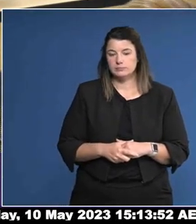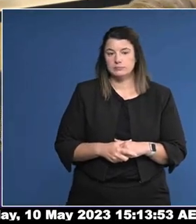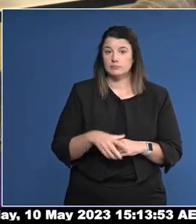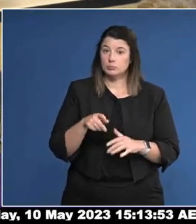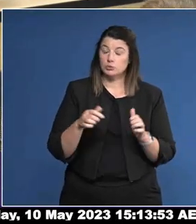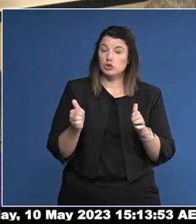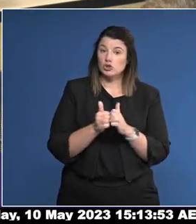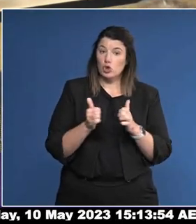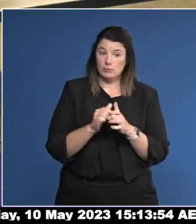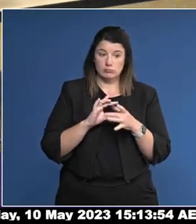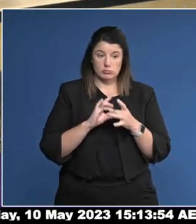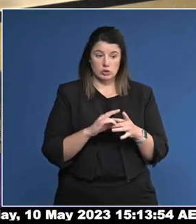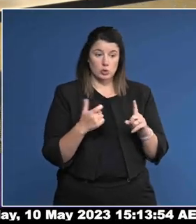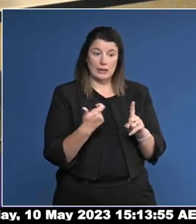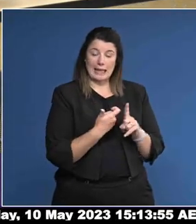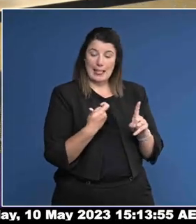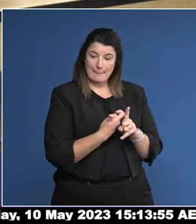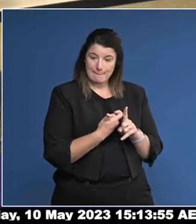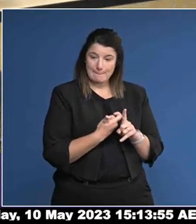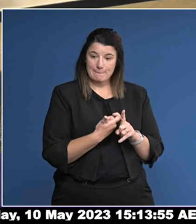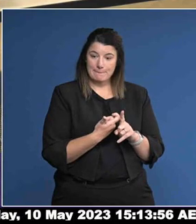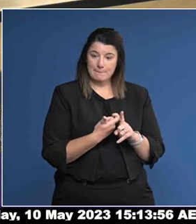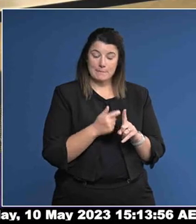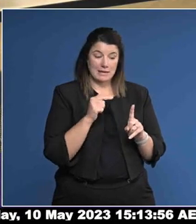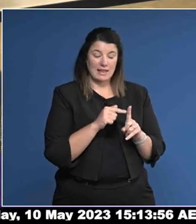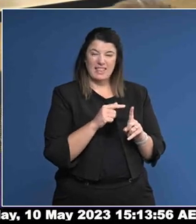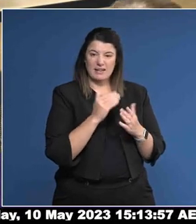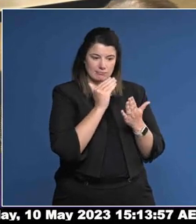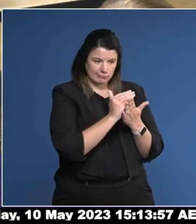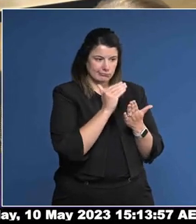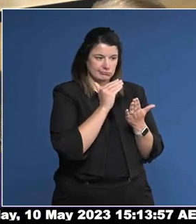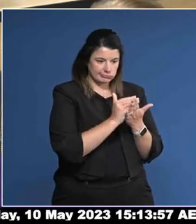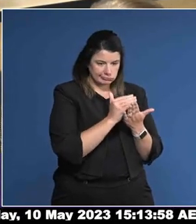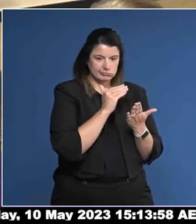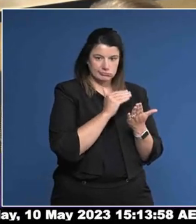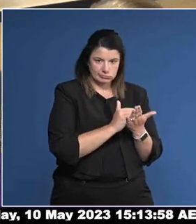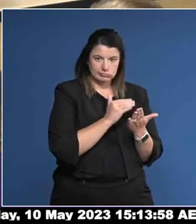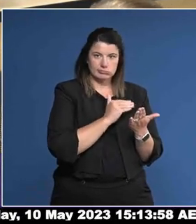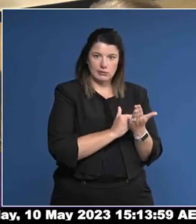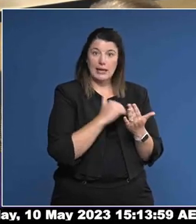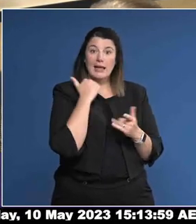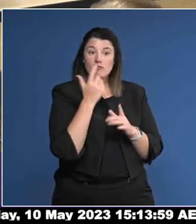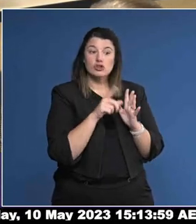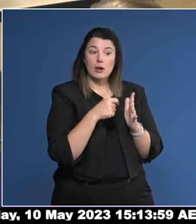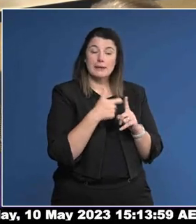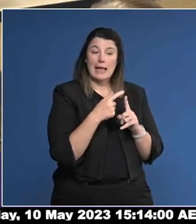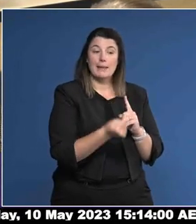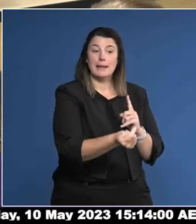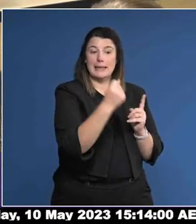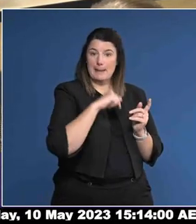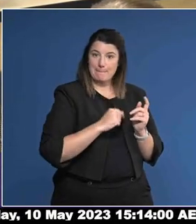Kaleb, and it documents each of the attendances at the hospital for the duration